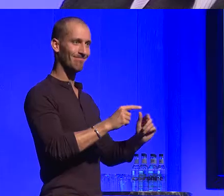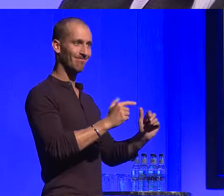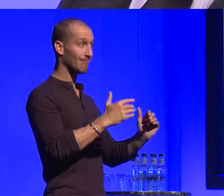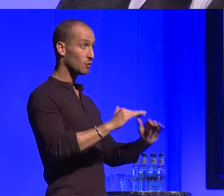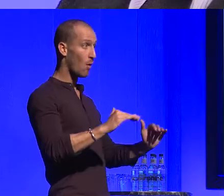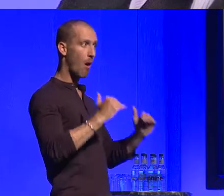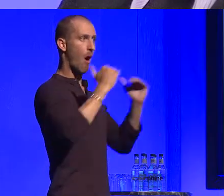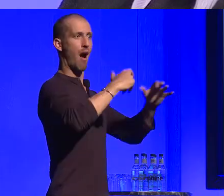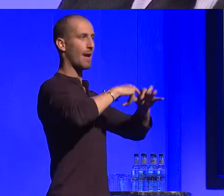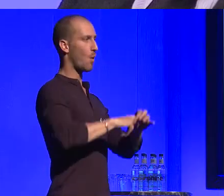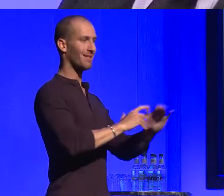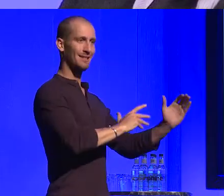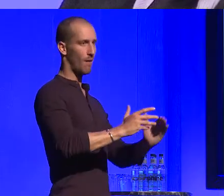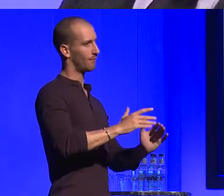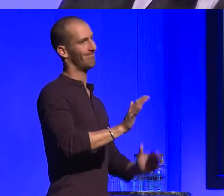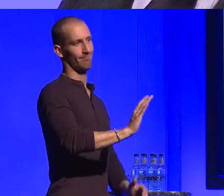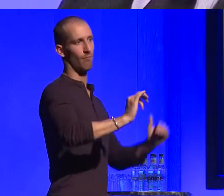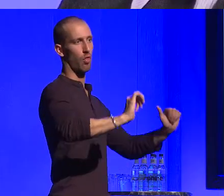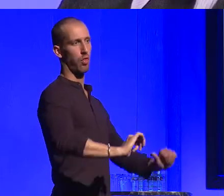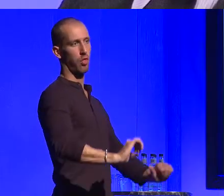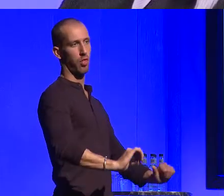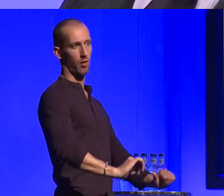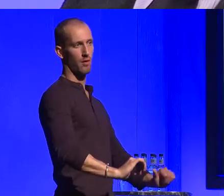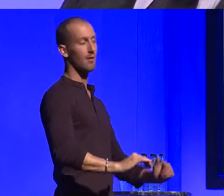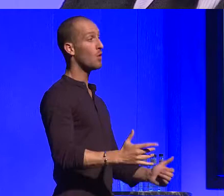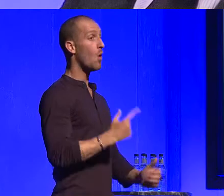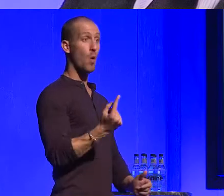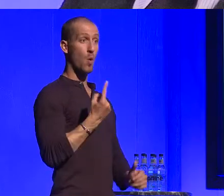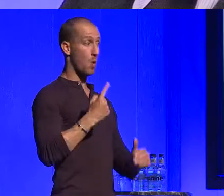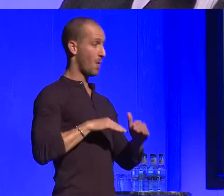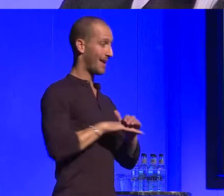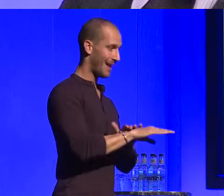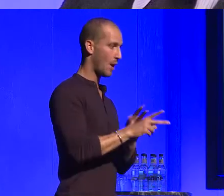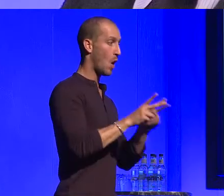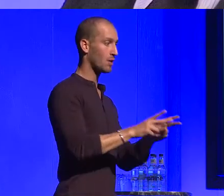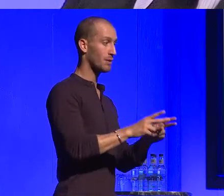There is growing evidence that people who are admitted to hospitals on Saturdays and